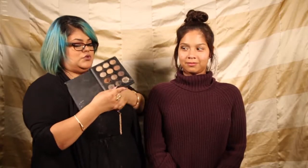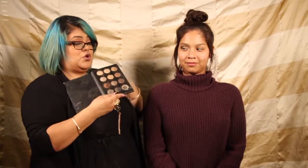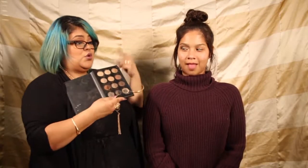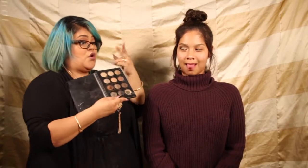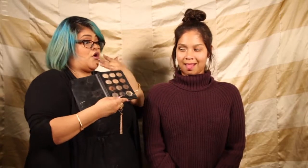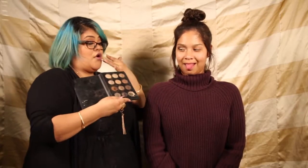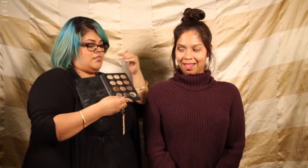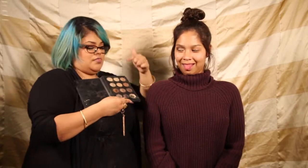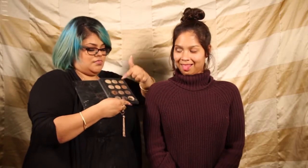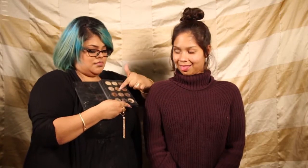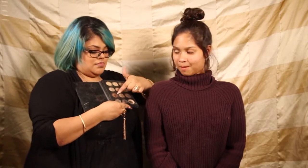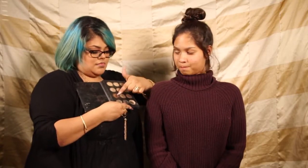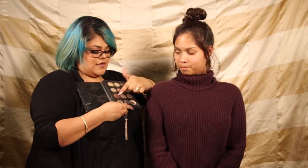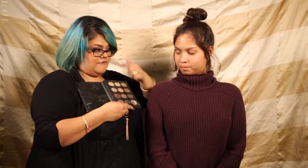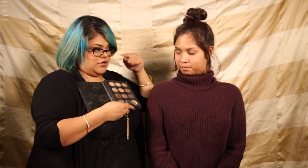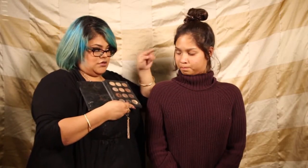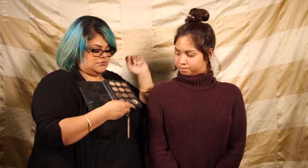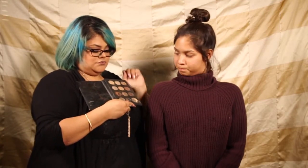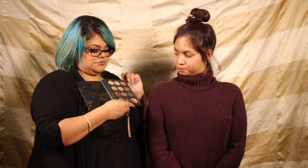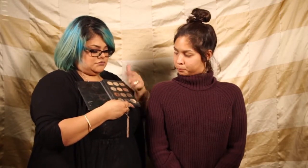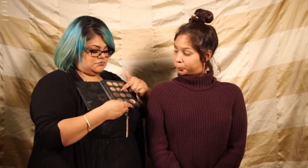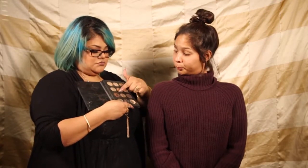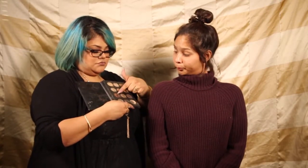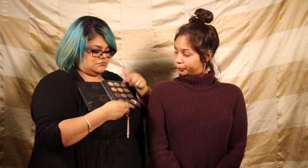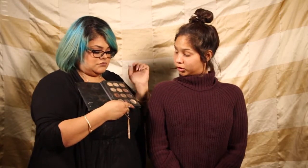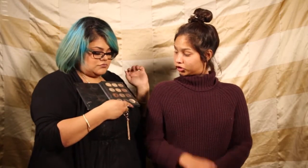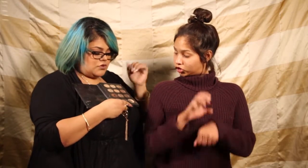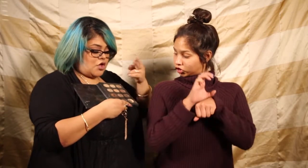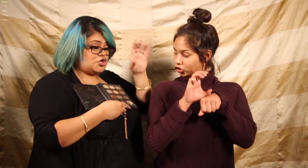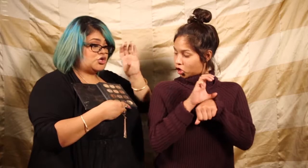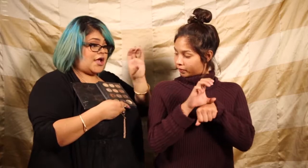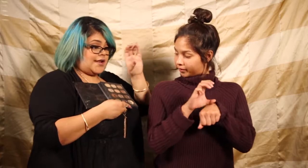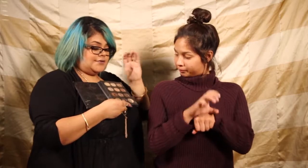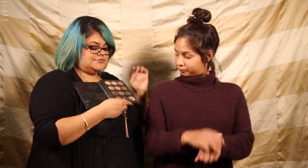we will use this color.. for her eyebrow "CHOCOLATE"